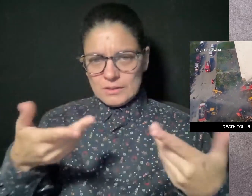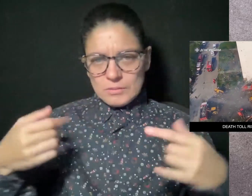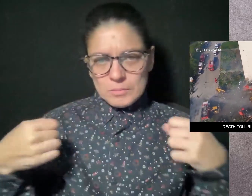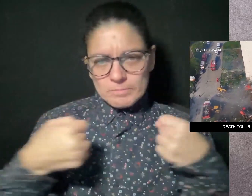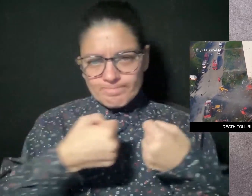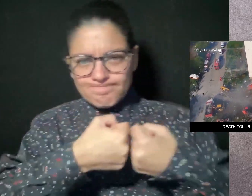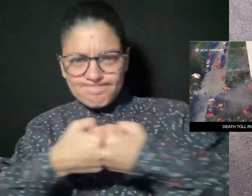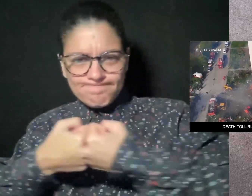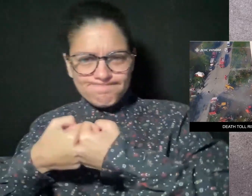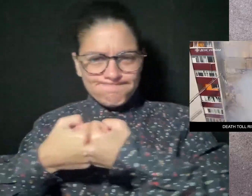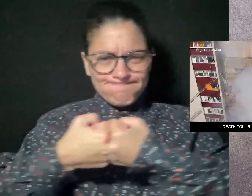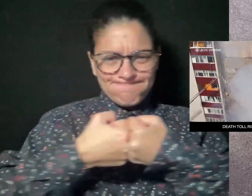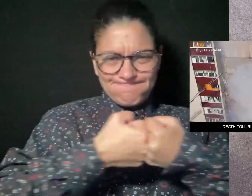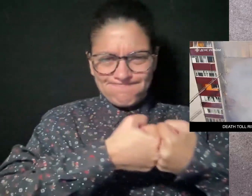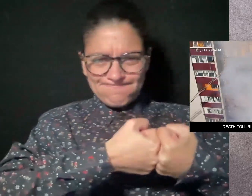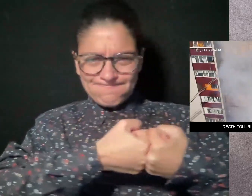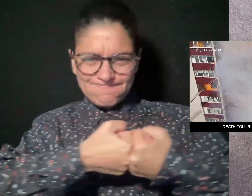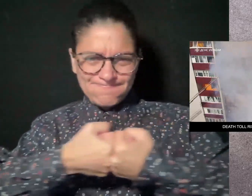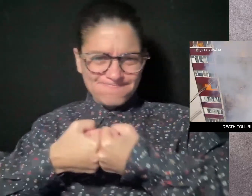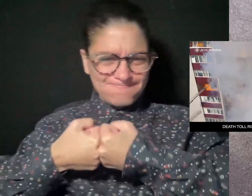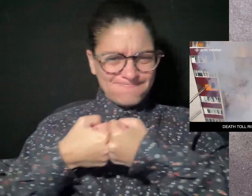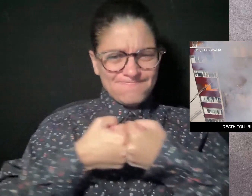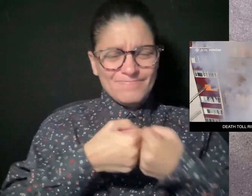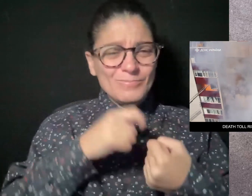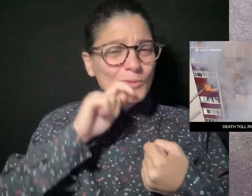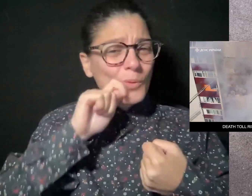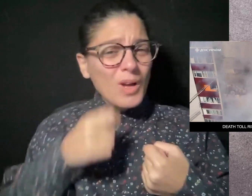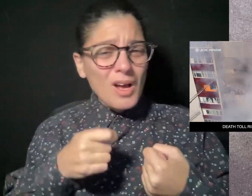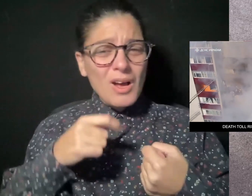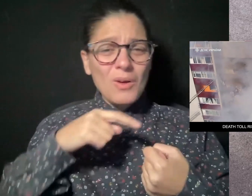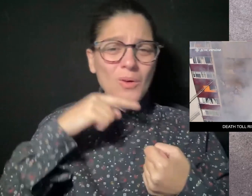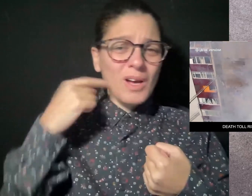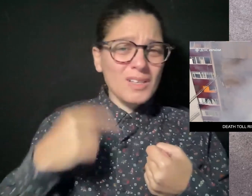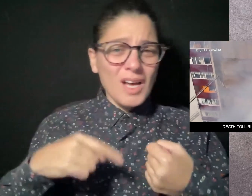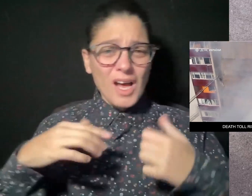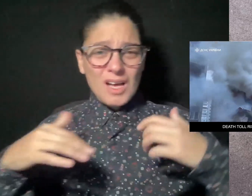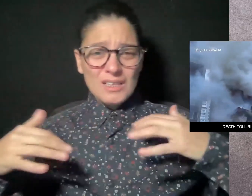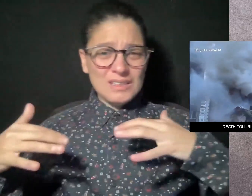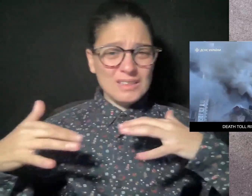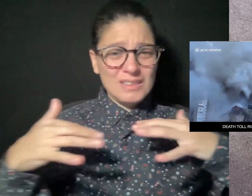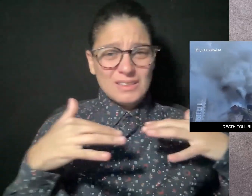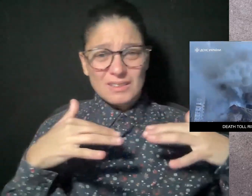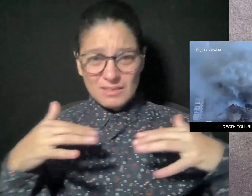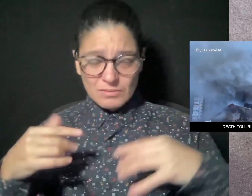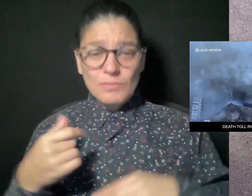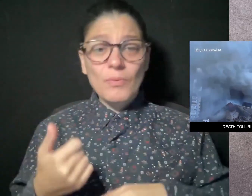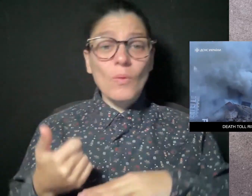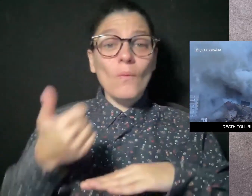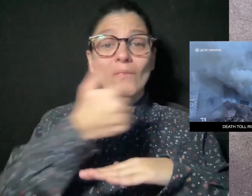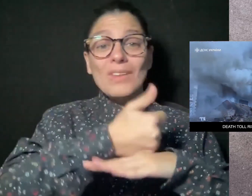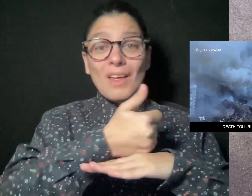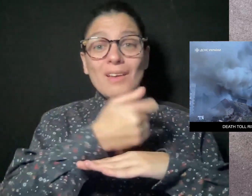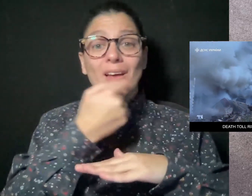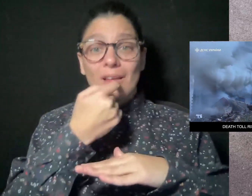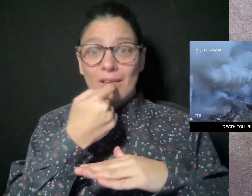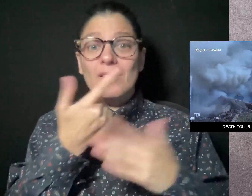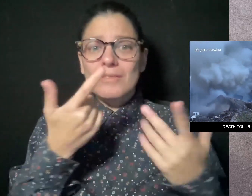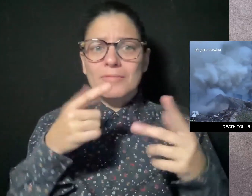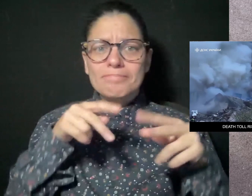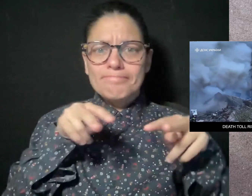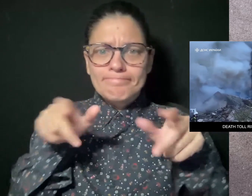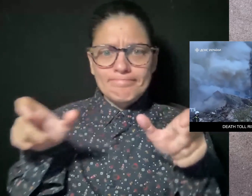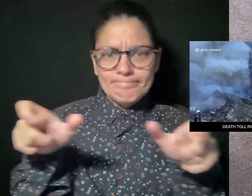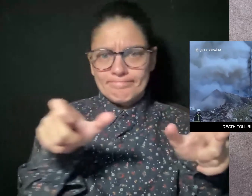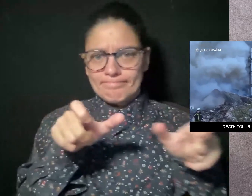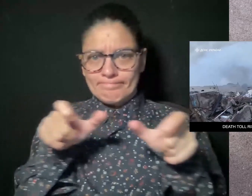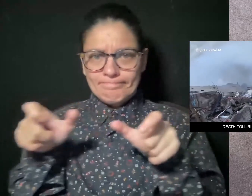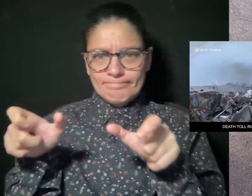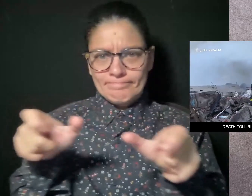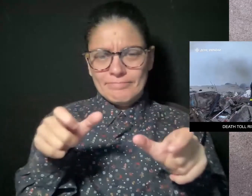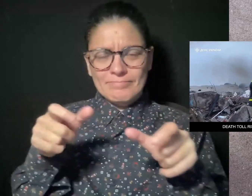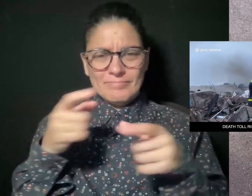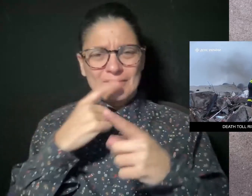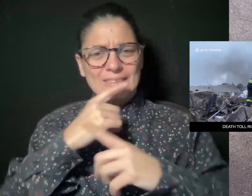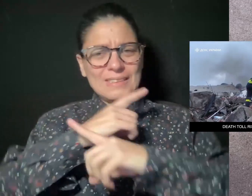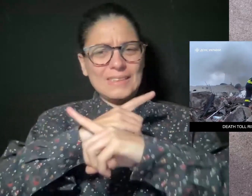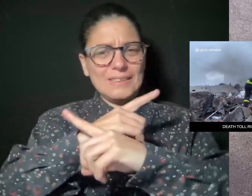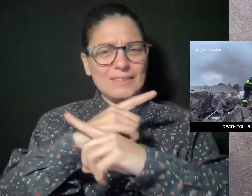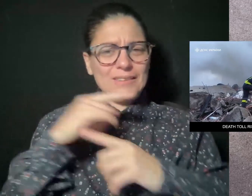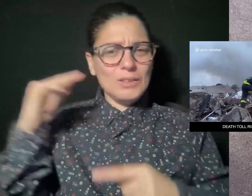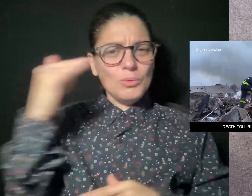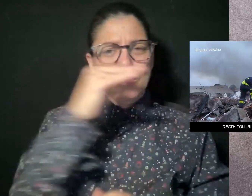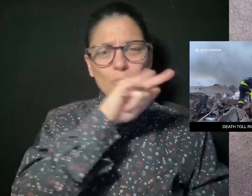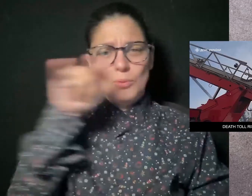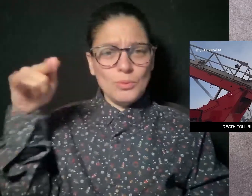the attack was one of a barrage of Russian strikes across Ukraine